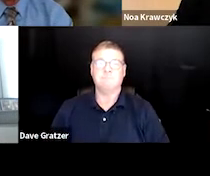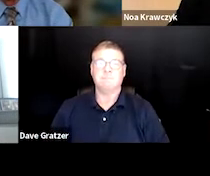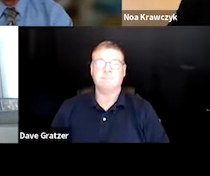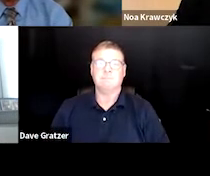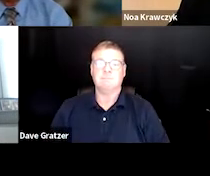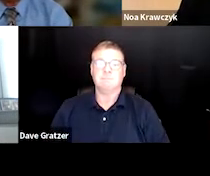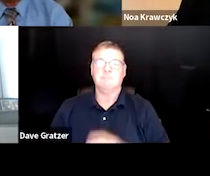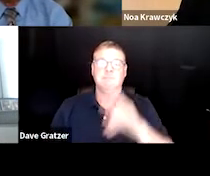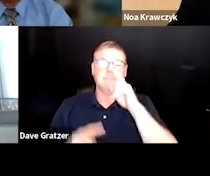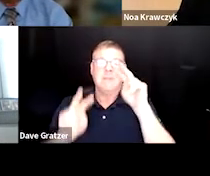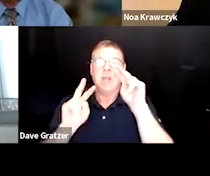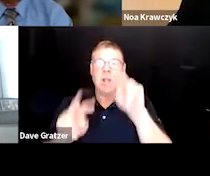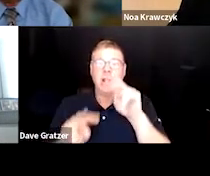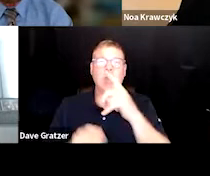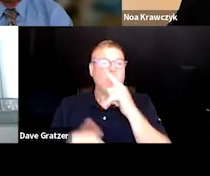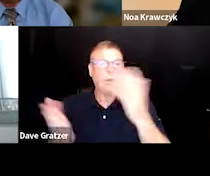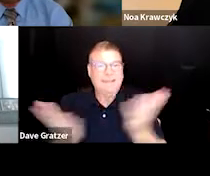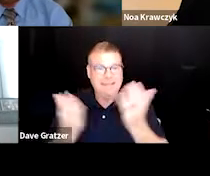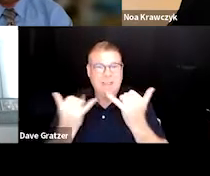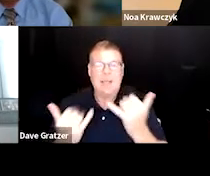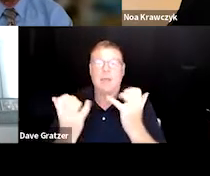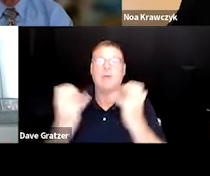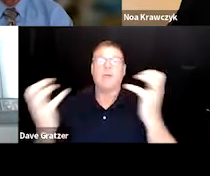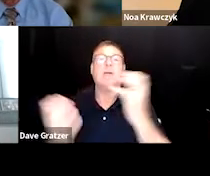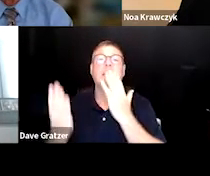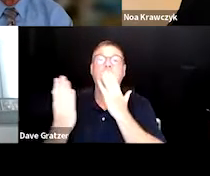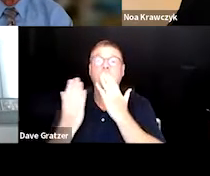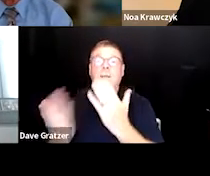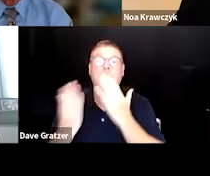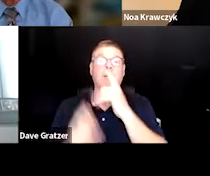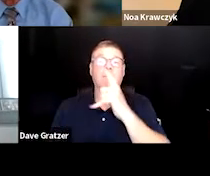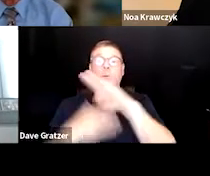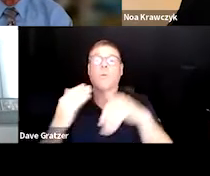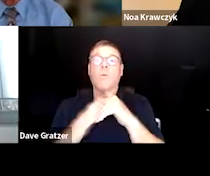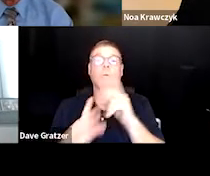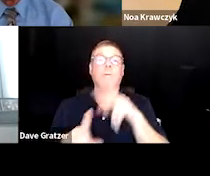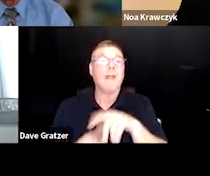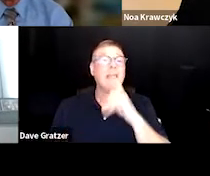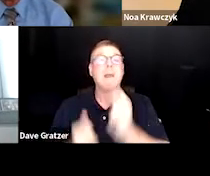and take a look at who's here today in the audience. Thank you to everyone who replied. So it looks like most of you today